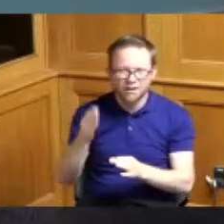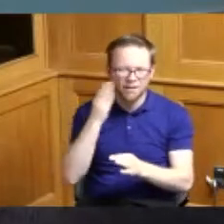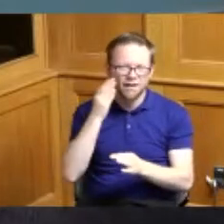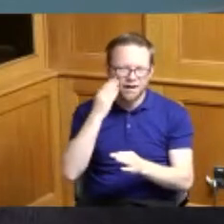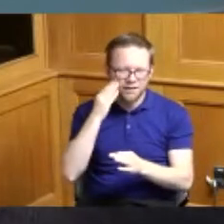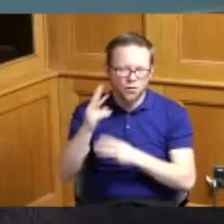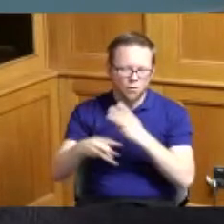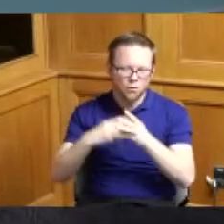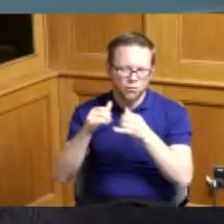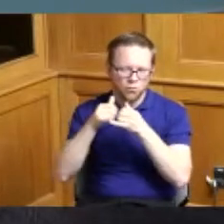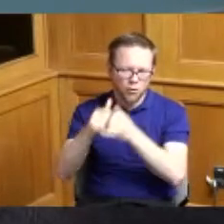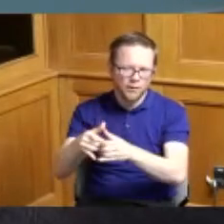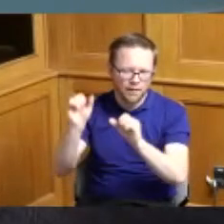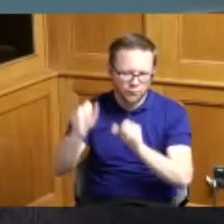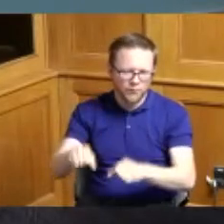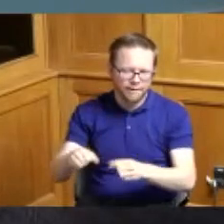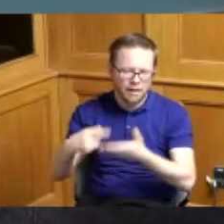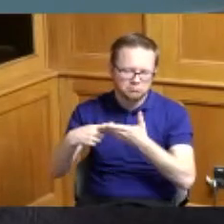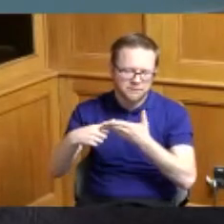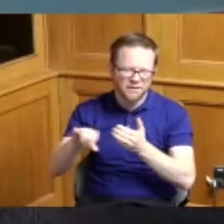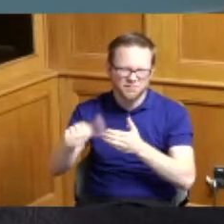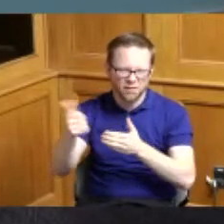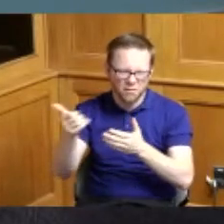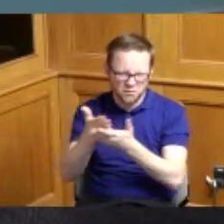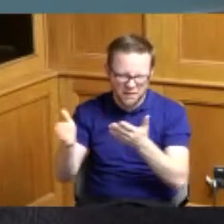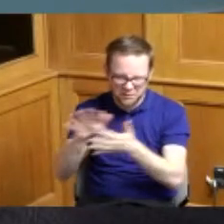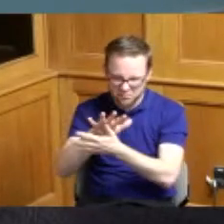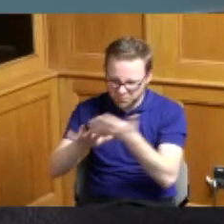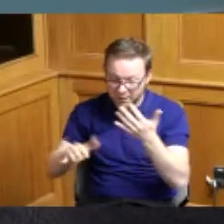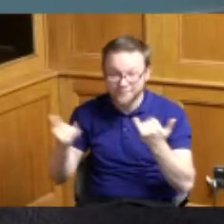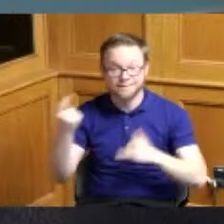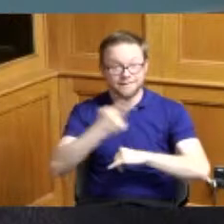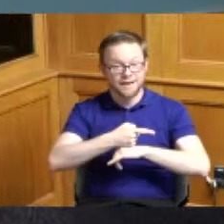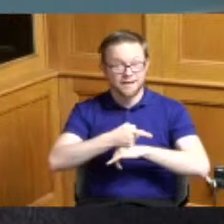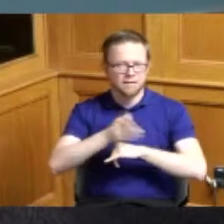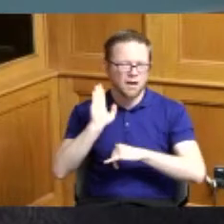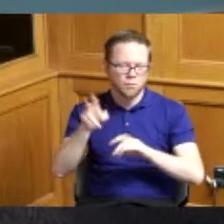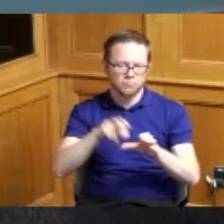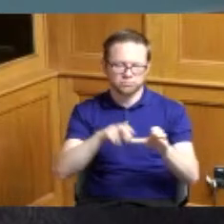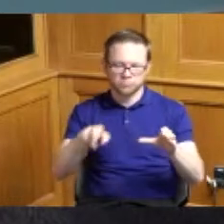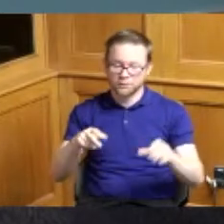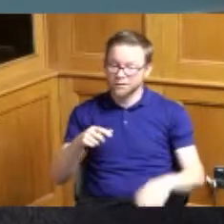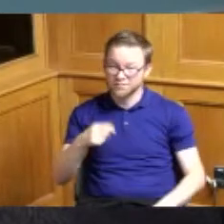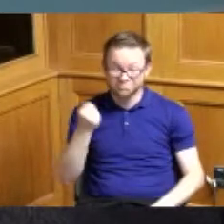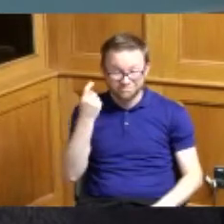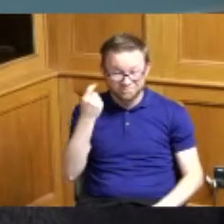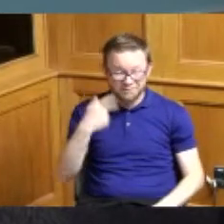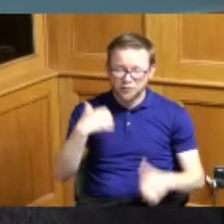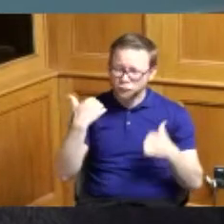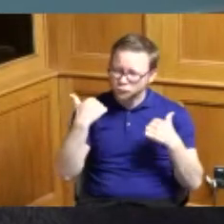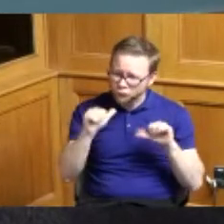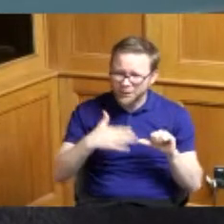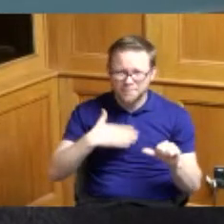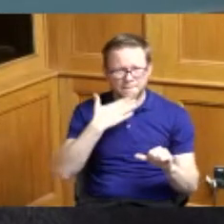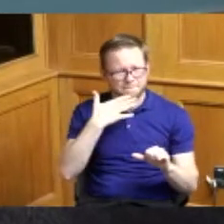Cup but as for today I'm gonna have to abstain I tried I tried I tried to crutch the numbers I